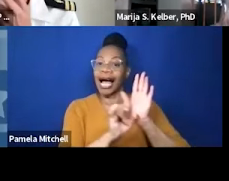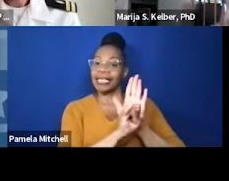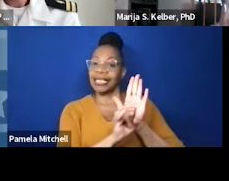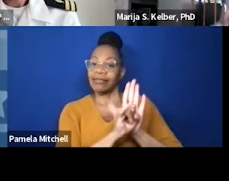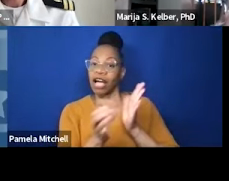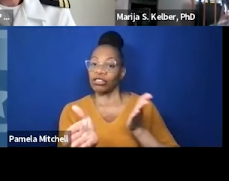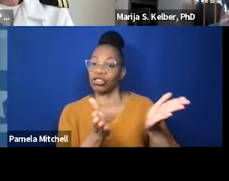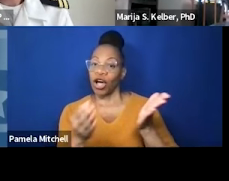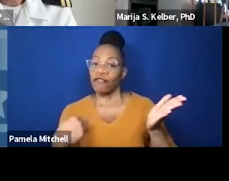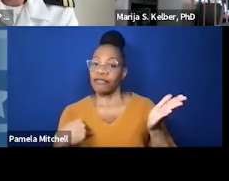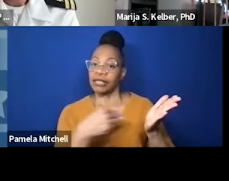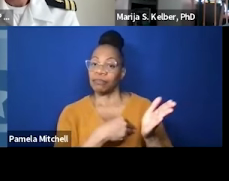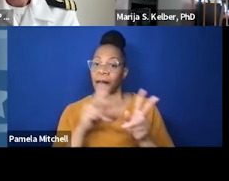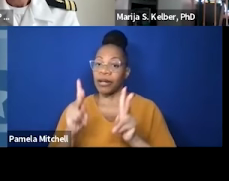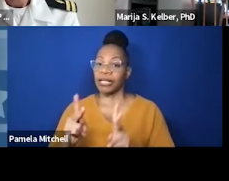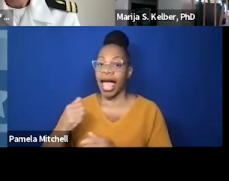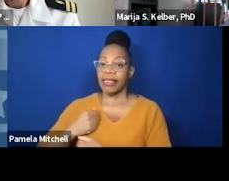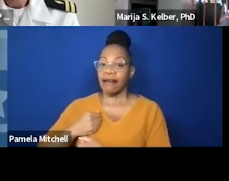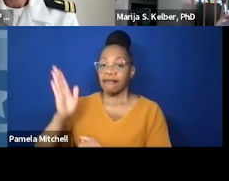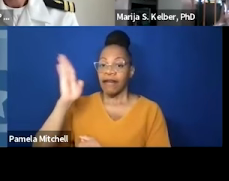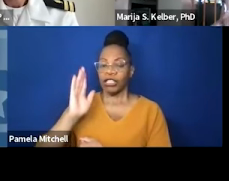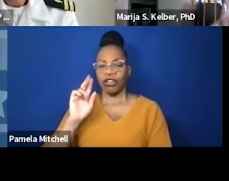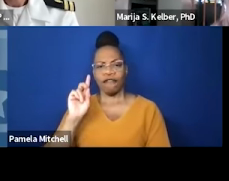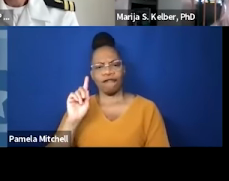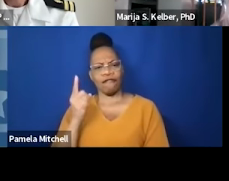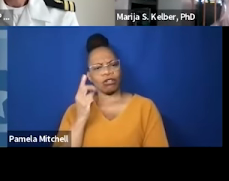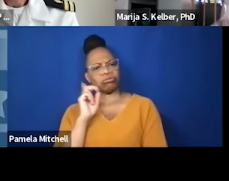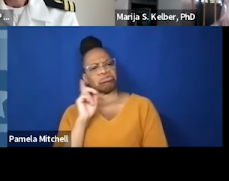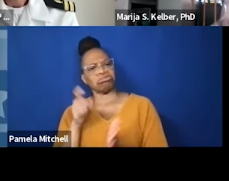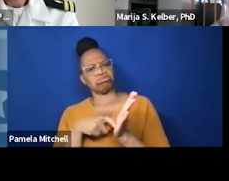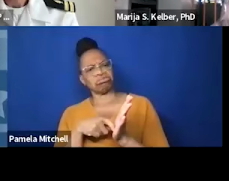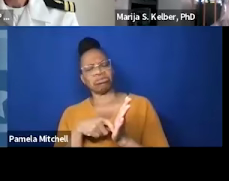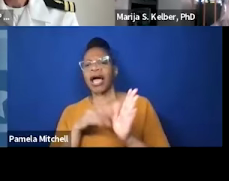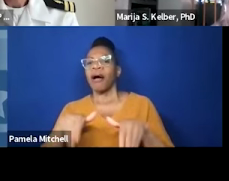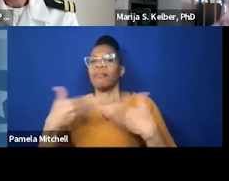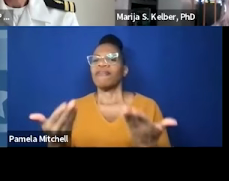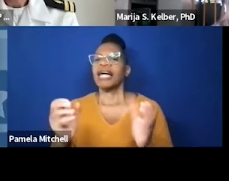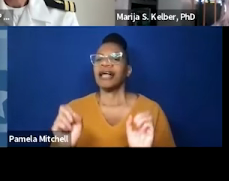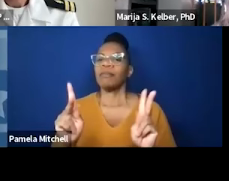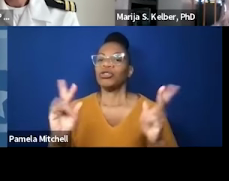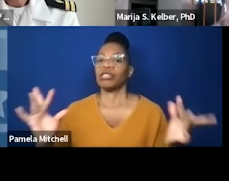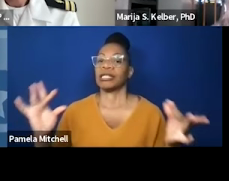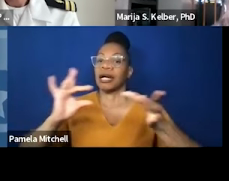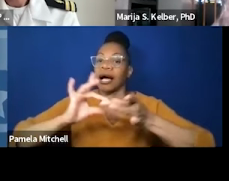veterans and their families at first appearance or as soon as possible provides an opportunity to connect to resources.